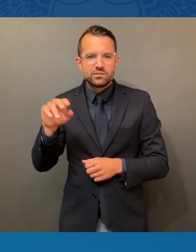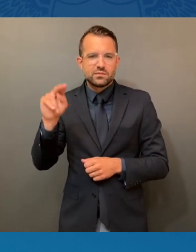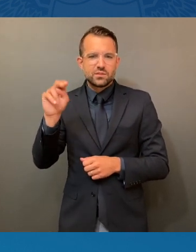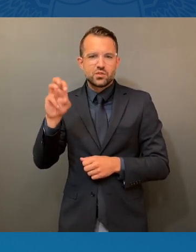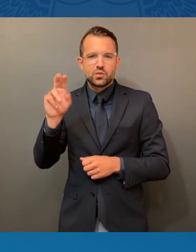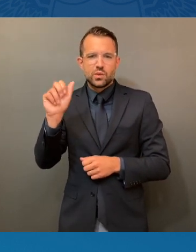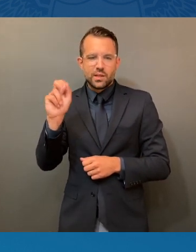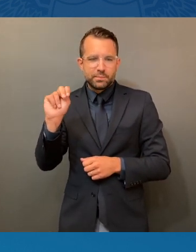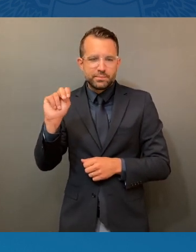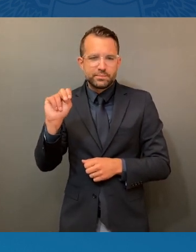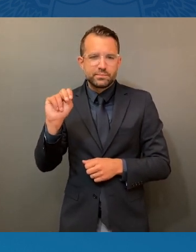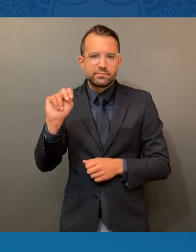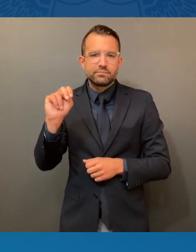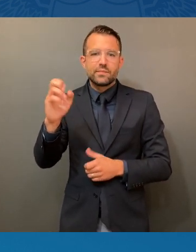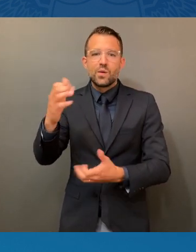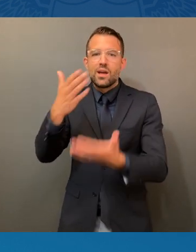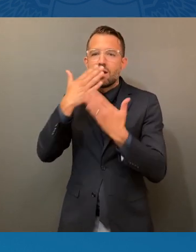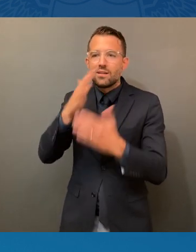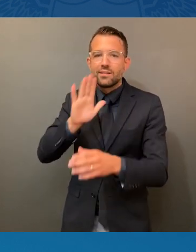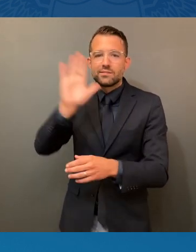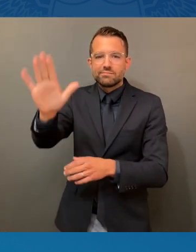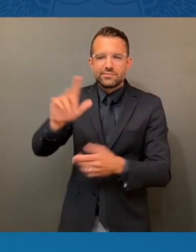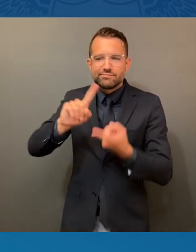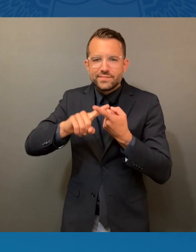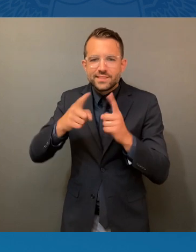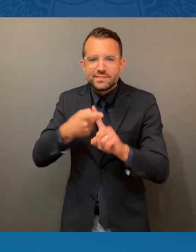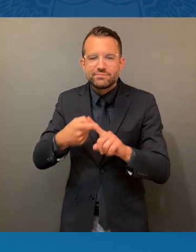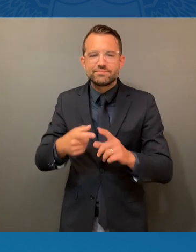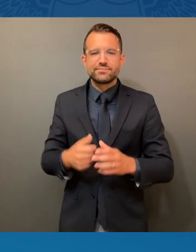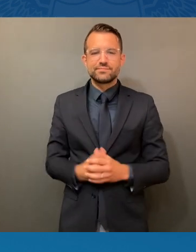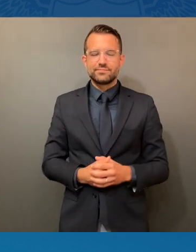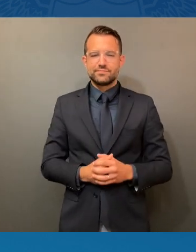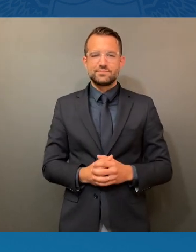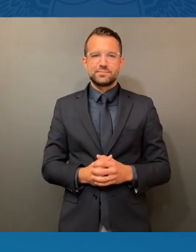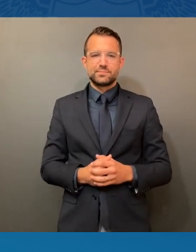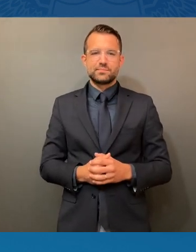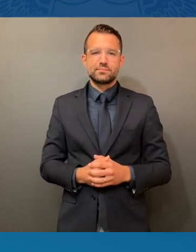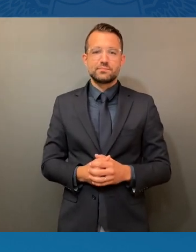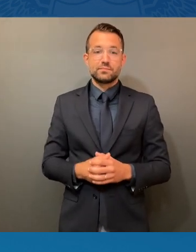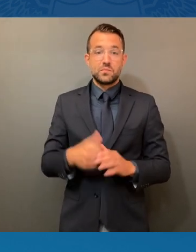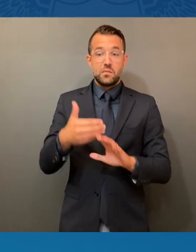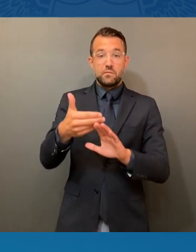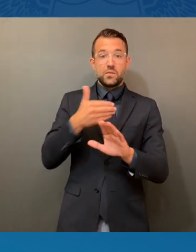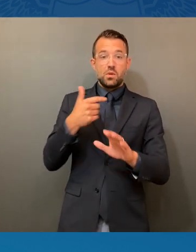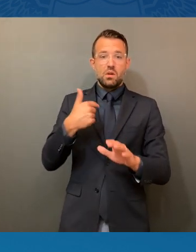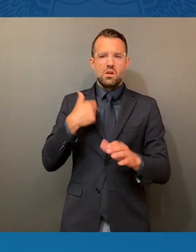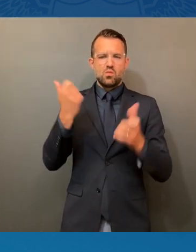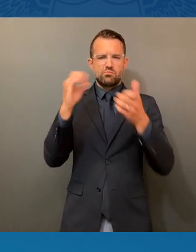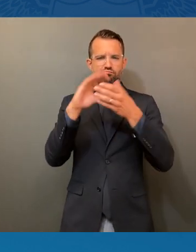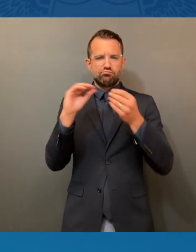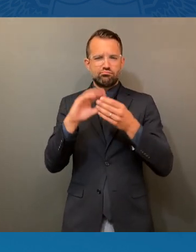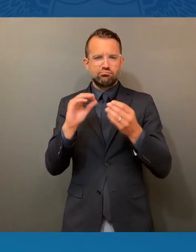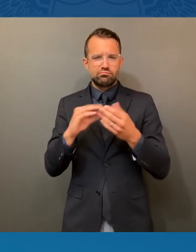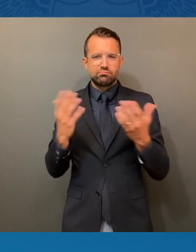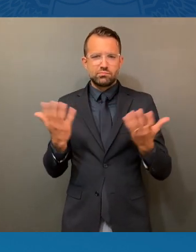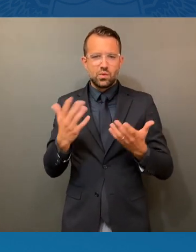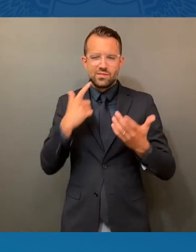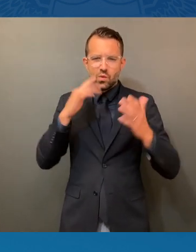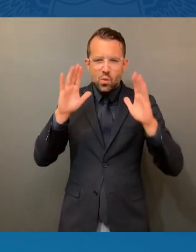So before I start to talk about the wonderful occasion of this visit, I do want share a few words